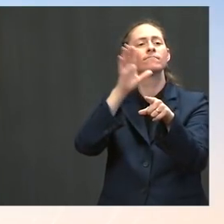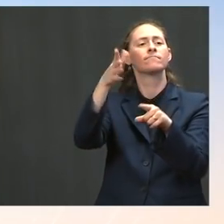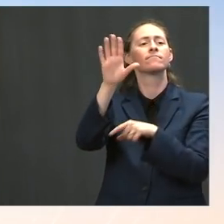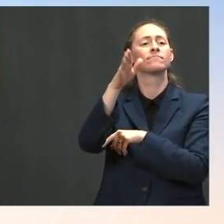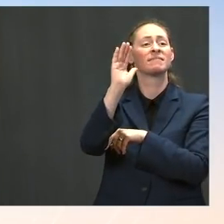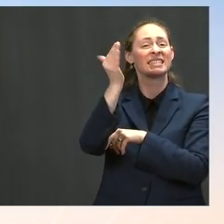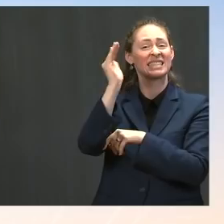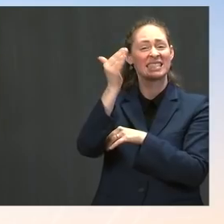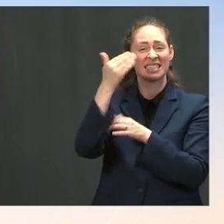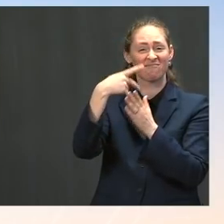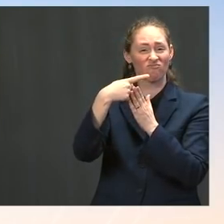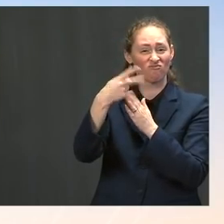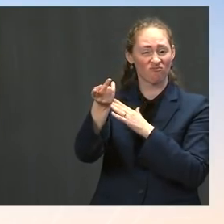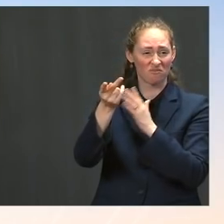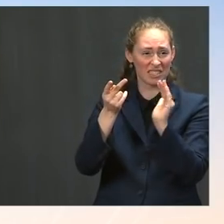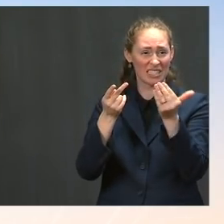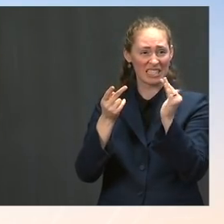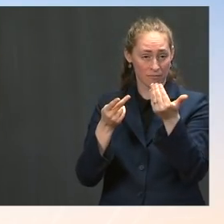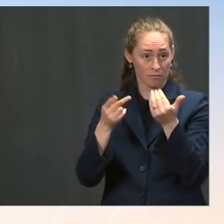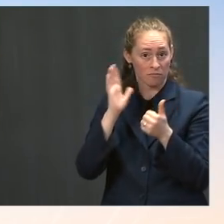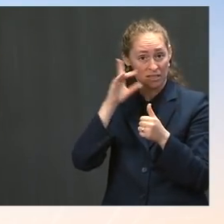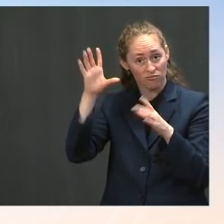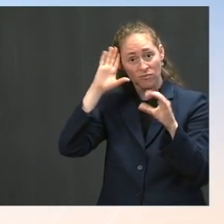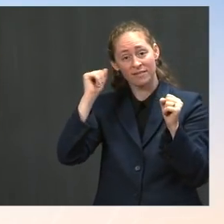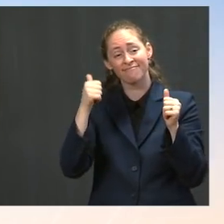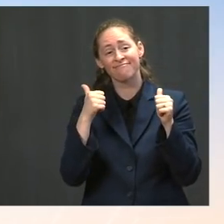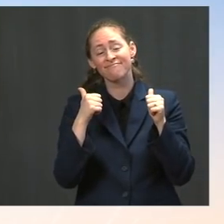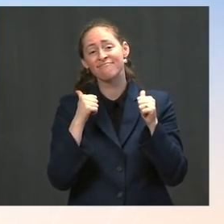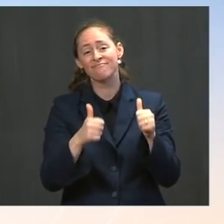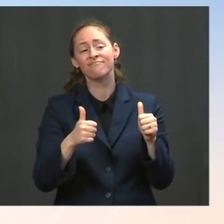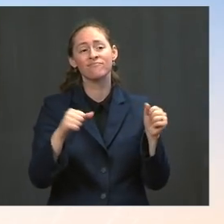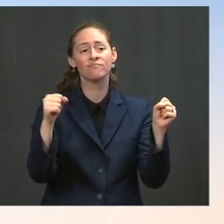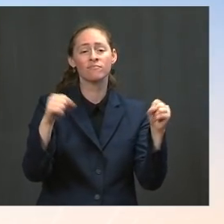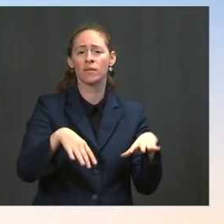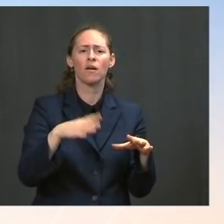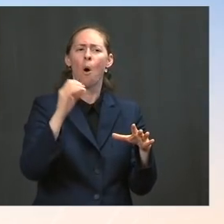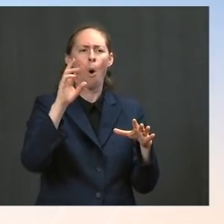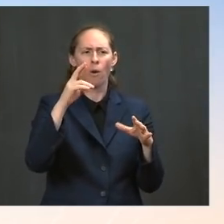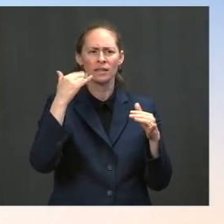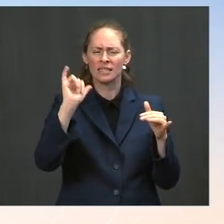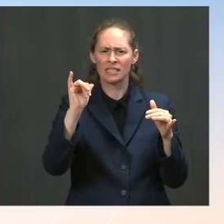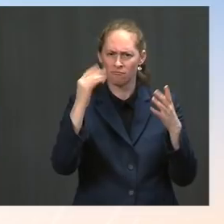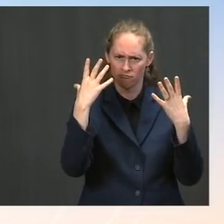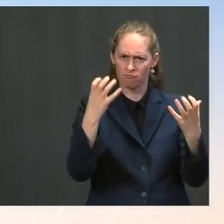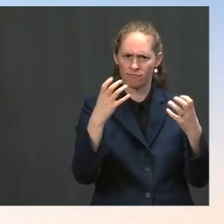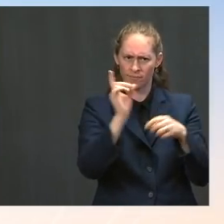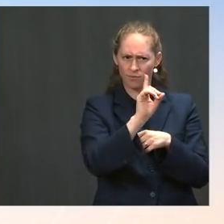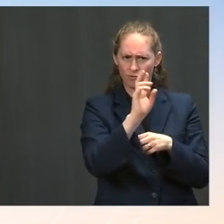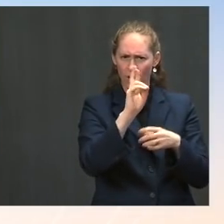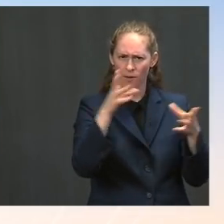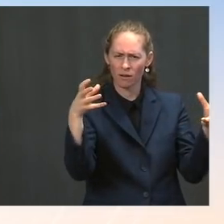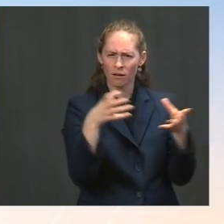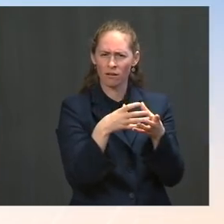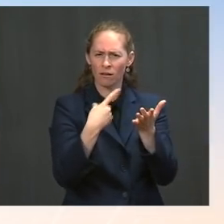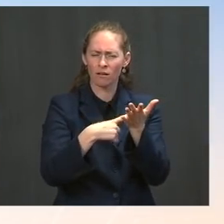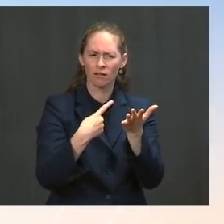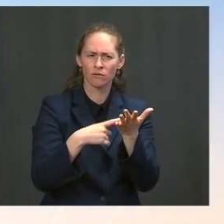Like the bipartisan effort is still the effort he's pursuing, even if Wednesday's vote goes down? Ms. Psaki: I'm not going to predict a negative outcome.